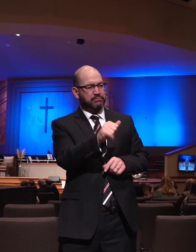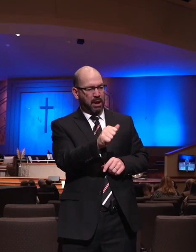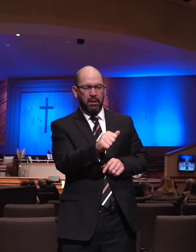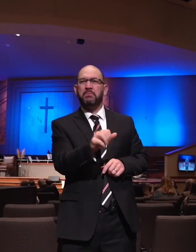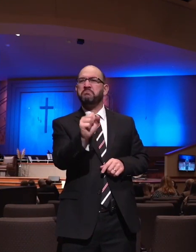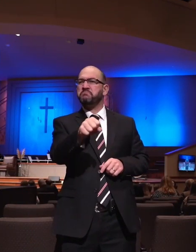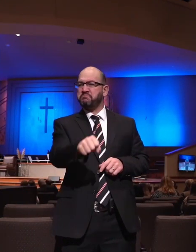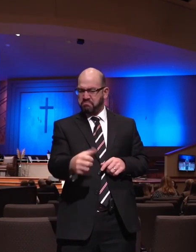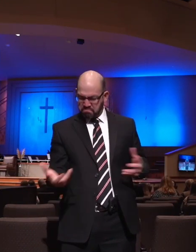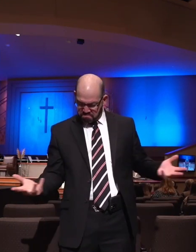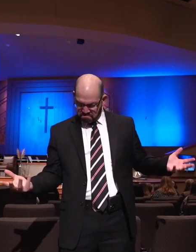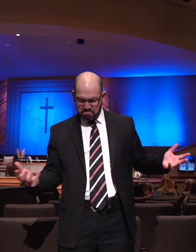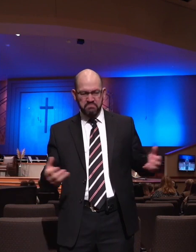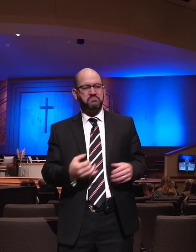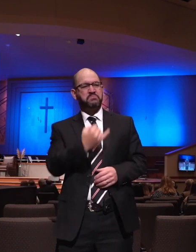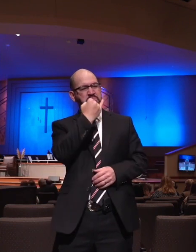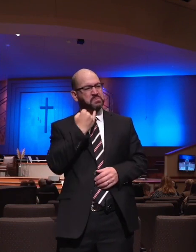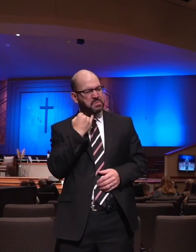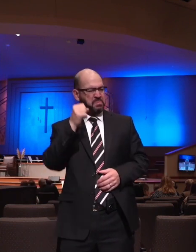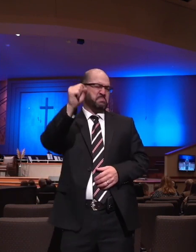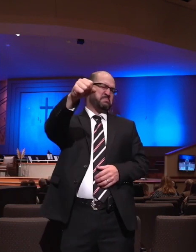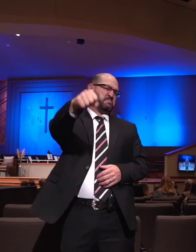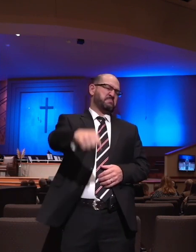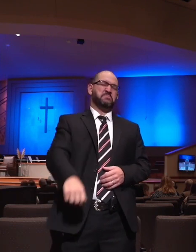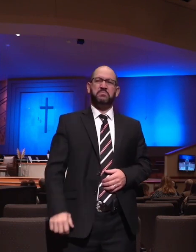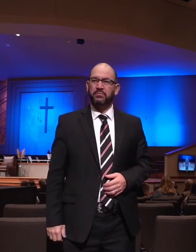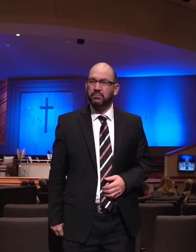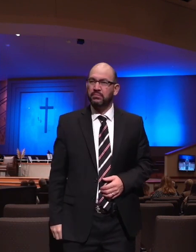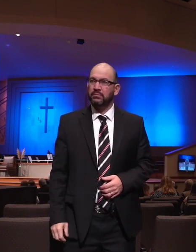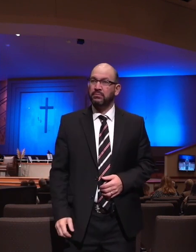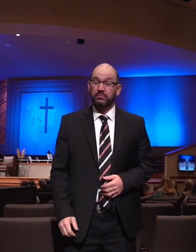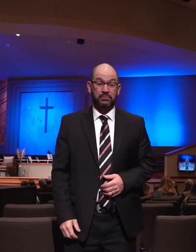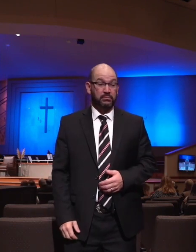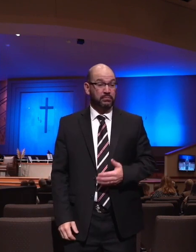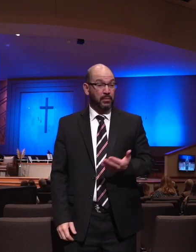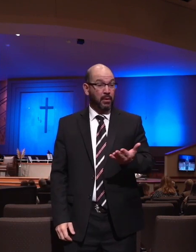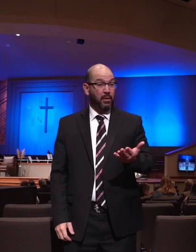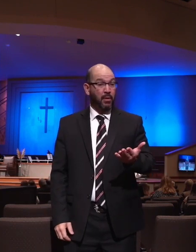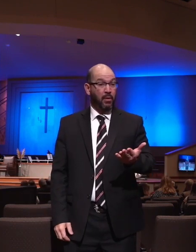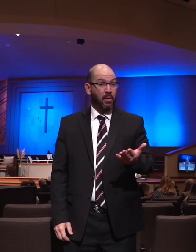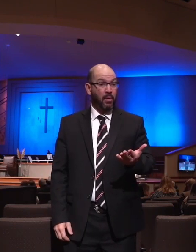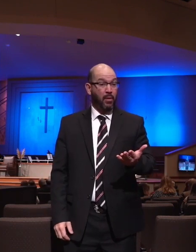he was a great man he was oh he was a great man with his master